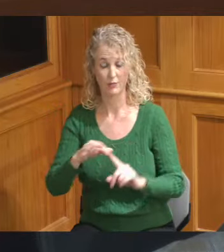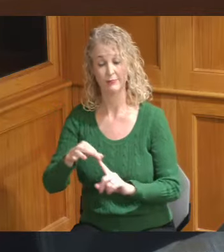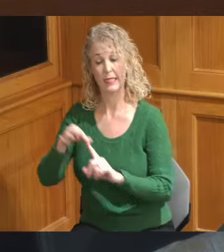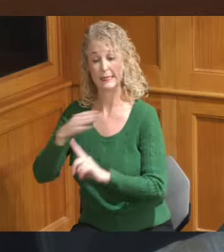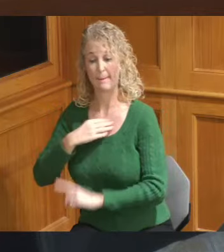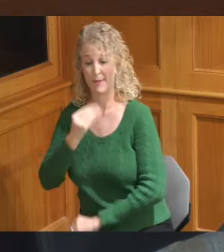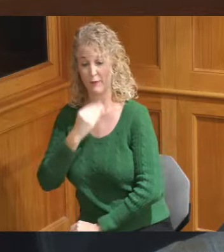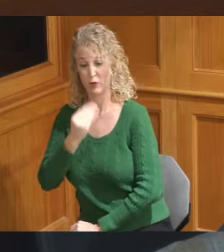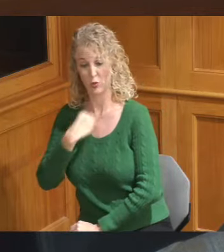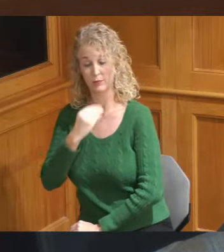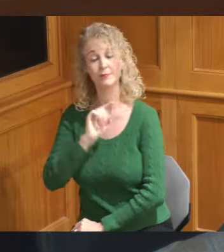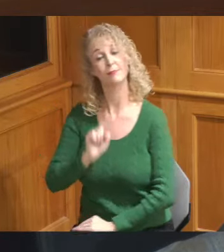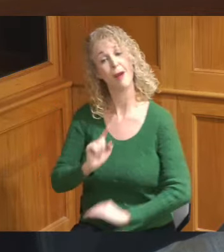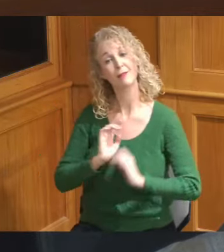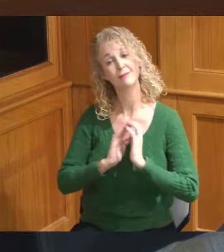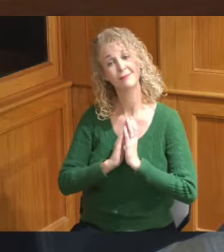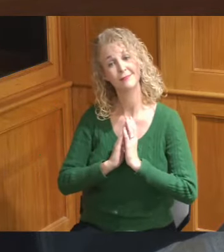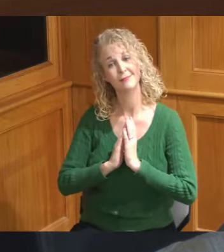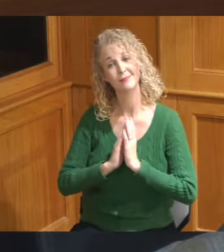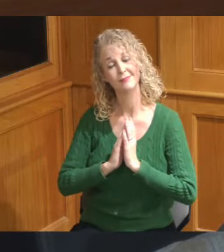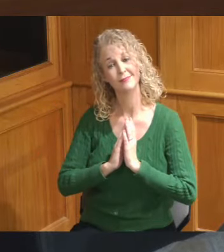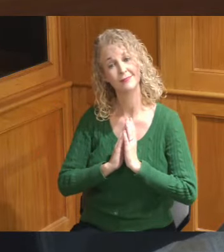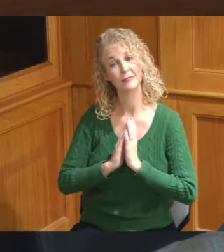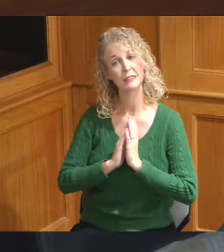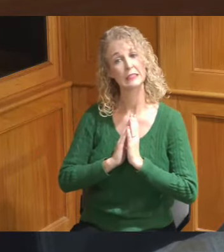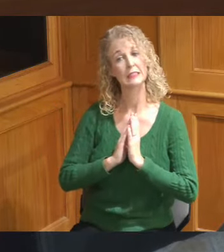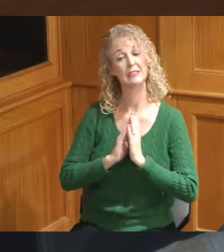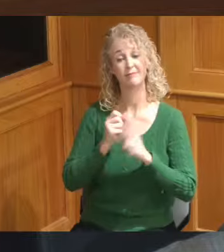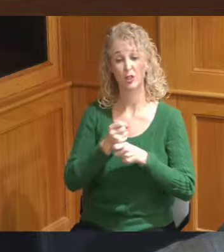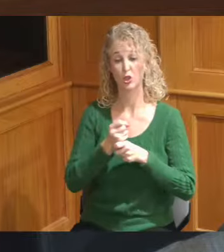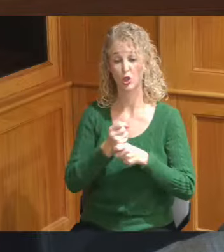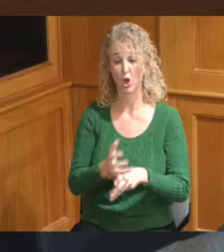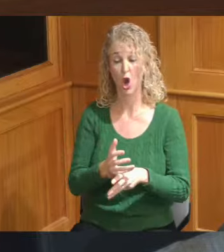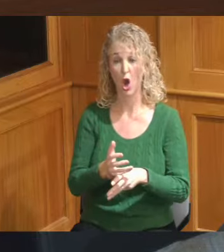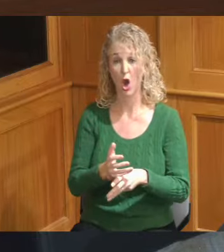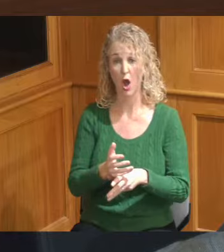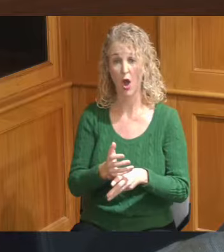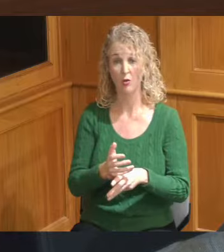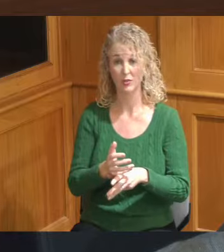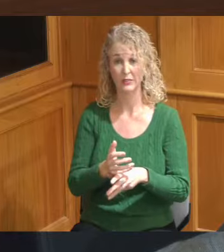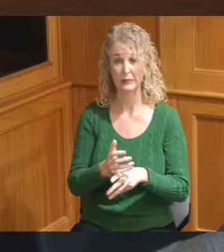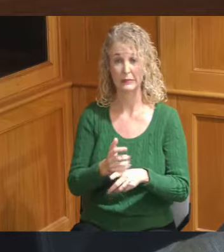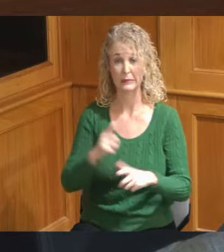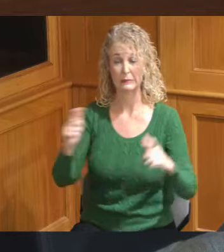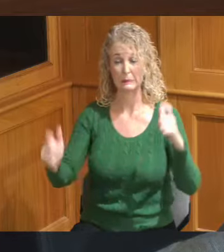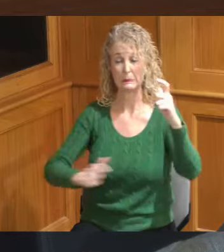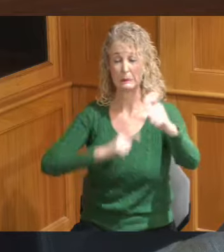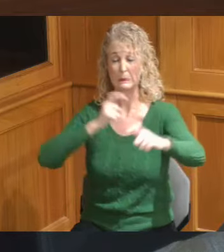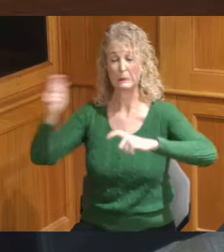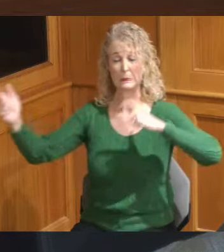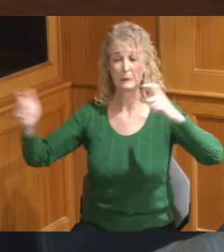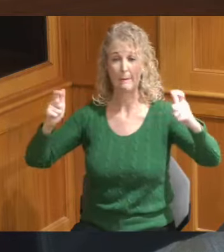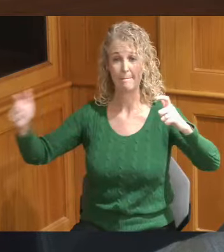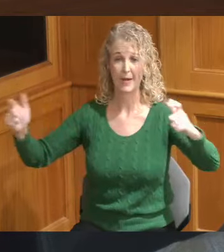but can you They It created these not just little potholes. I mean, these things were And then we It